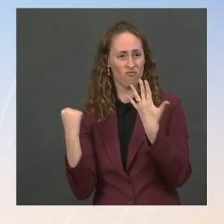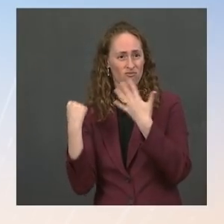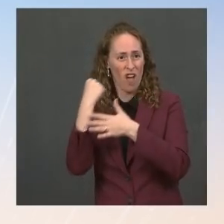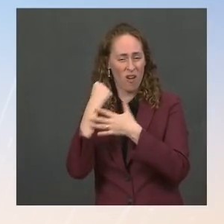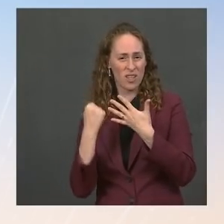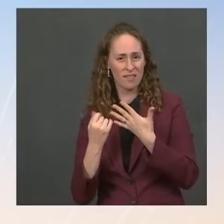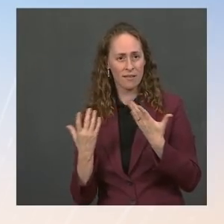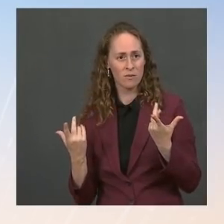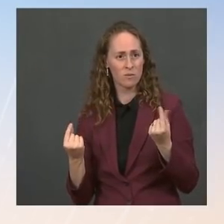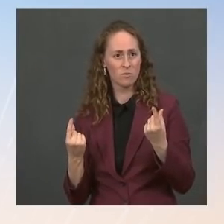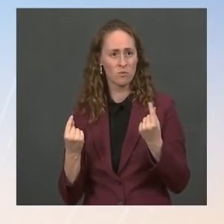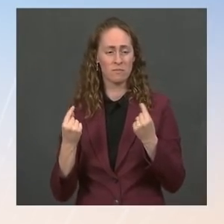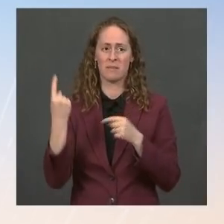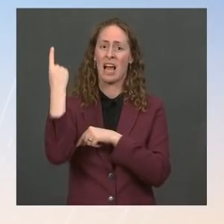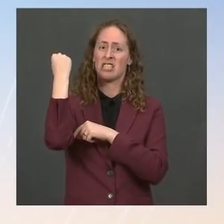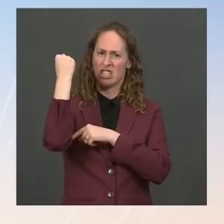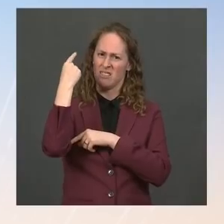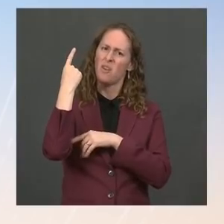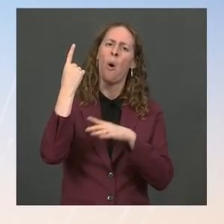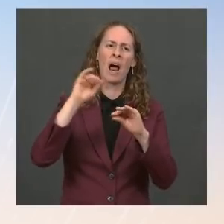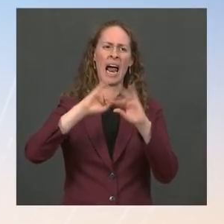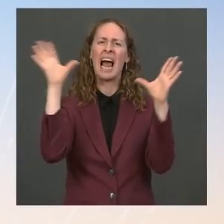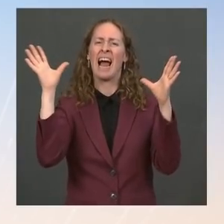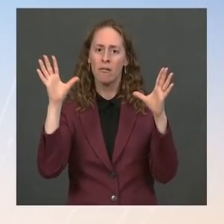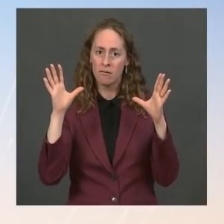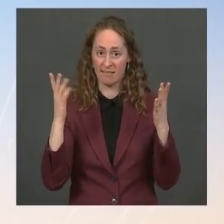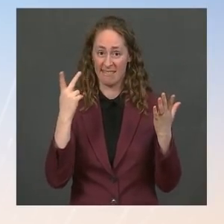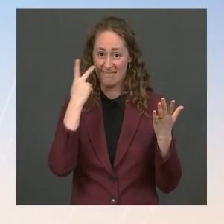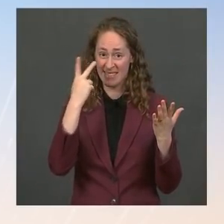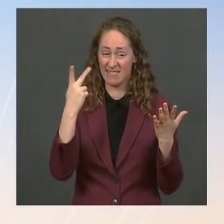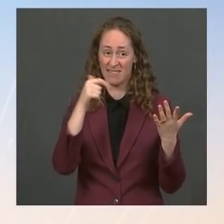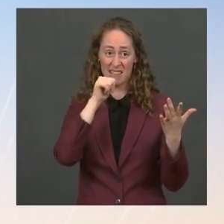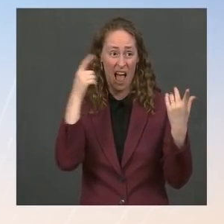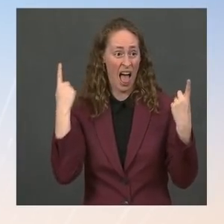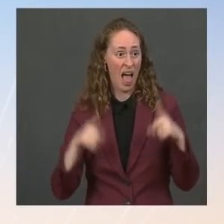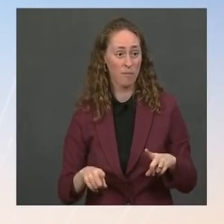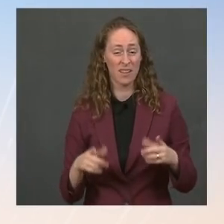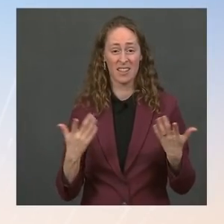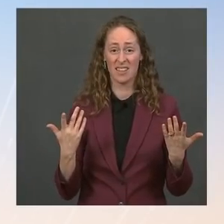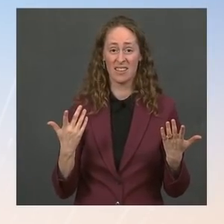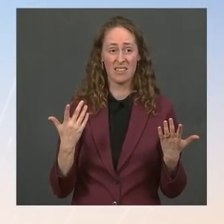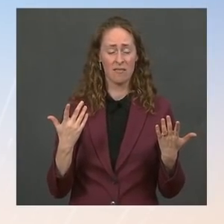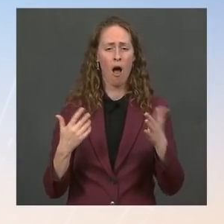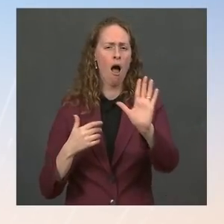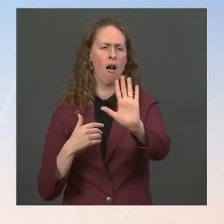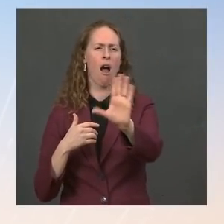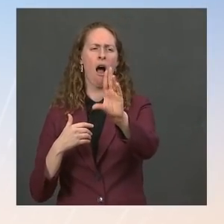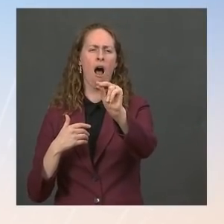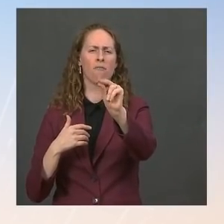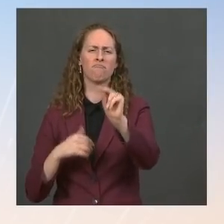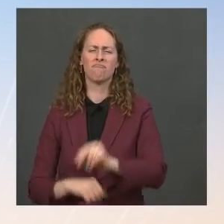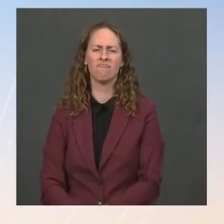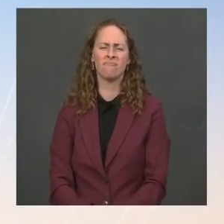are just simply not going to happen, not going to become reality before the midterms? Ms Psaki: No. Go ahead. The Press: Thank you, Jen. Back to the drone strike: